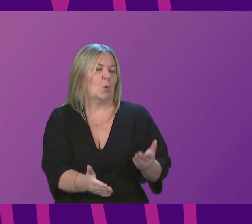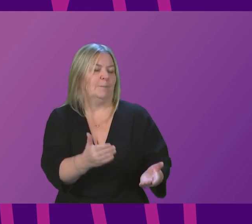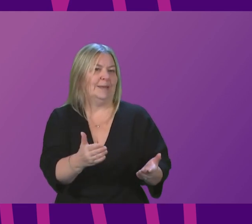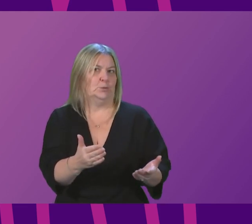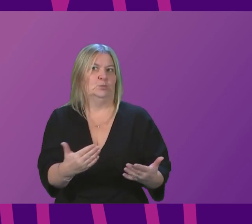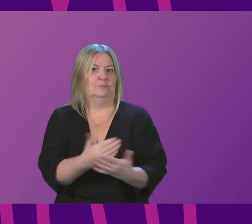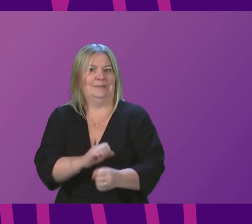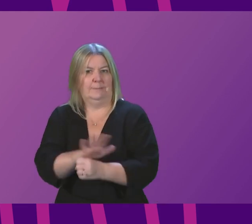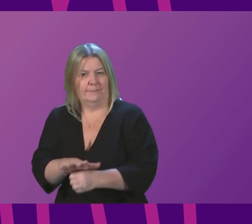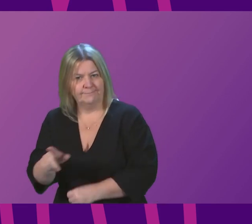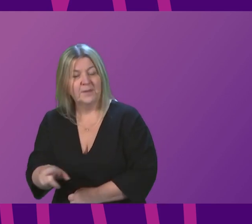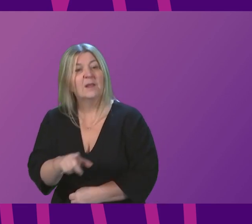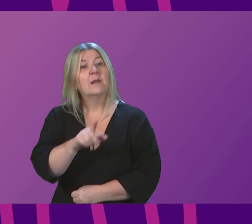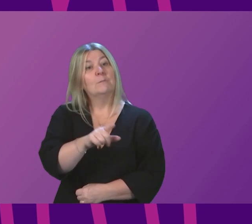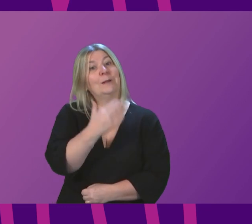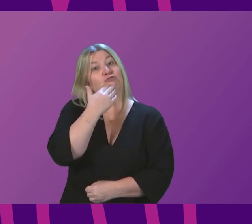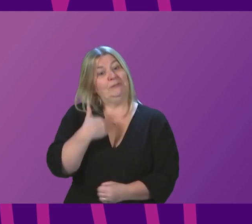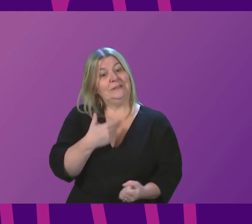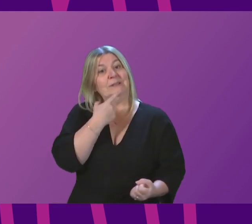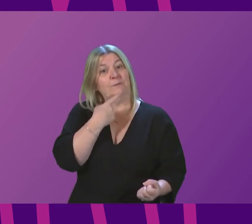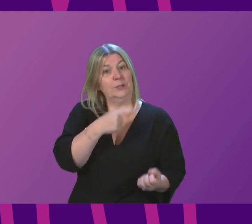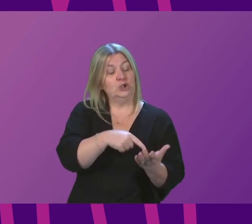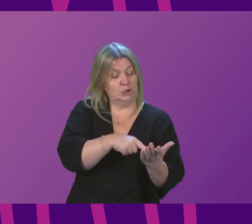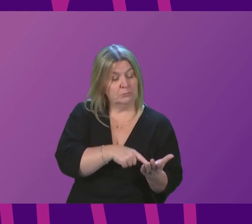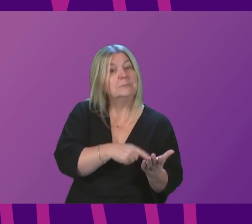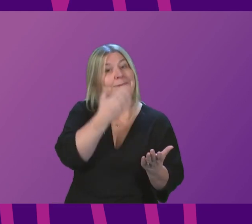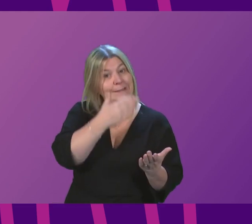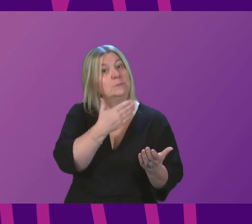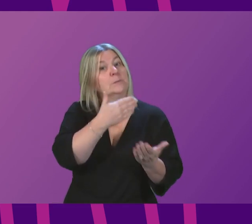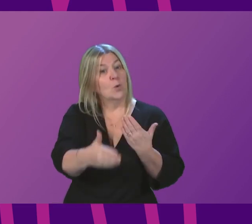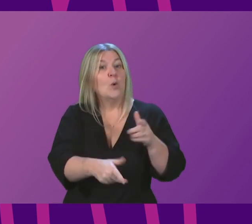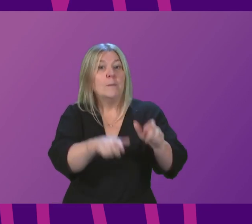However, more recent data shows that more patients are now being treated on an urgent